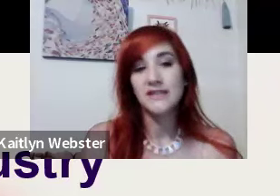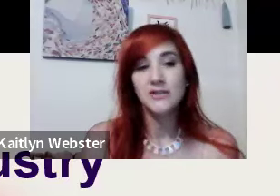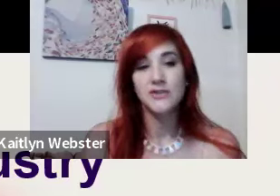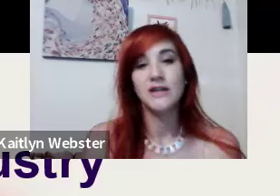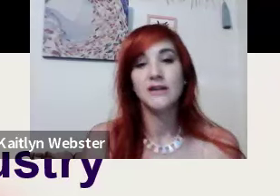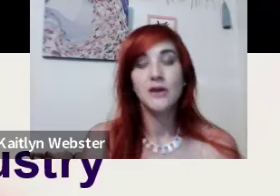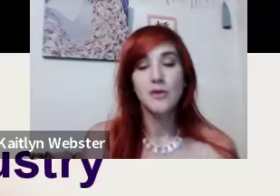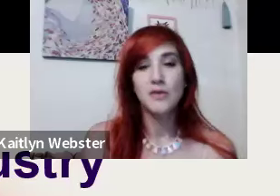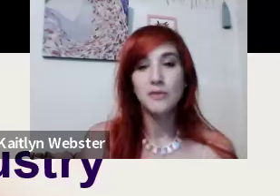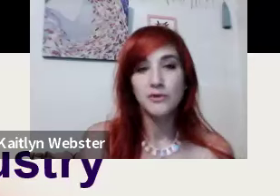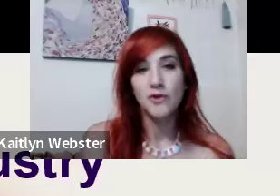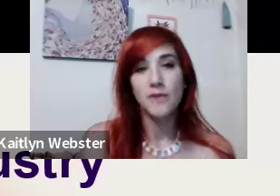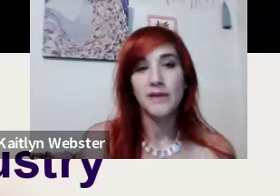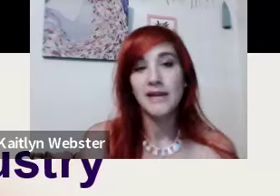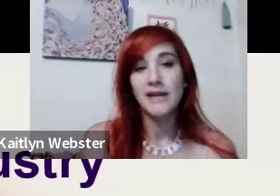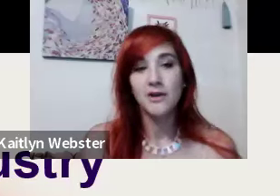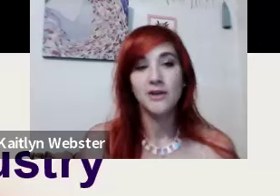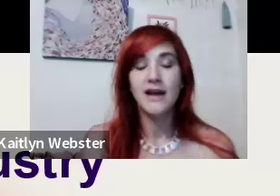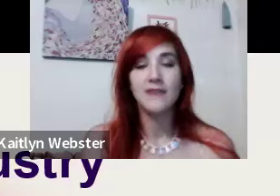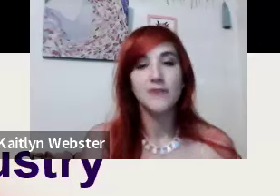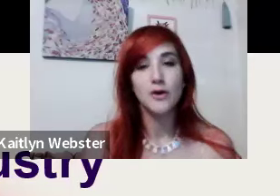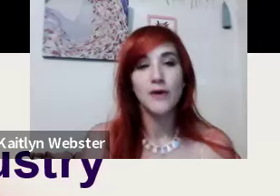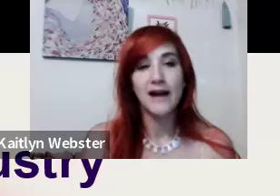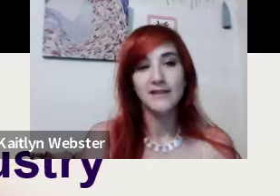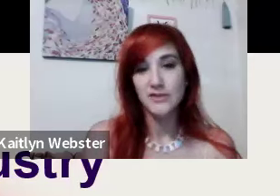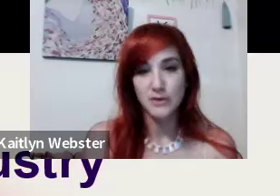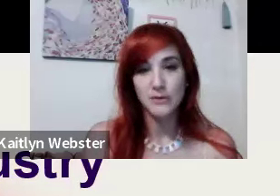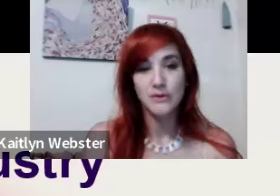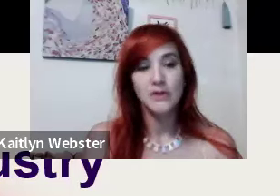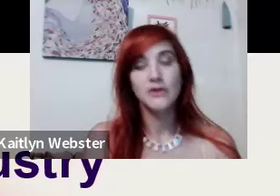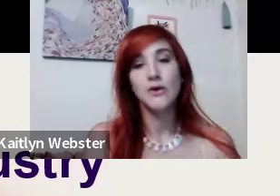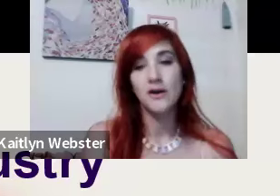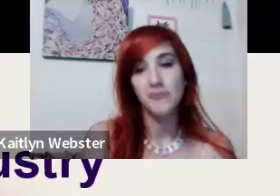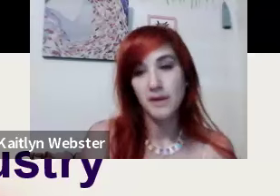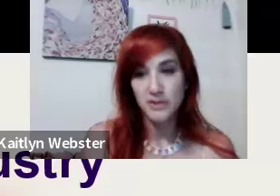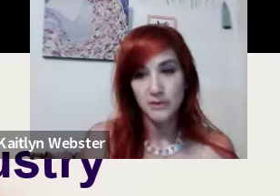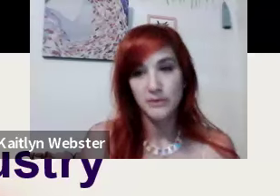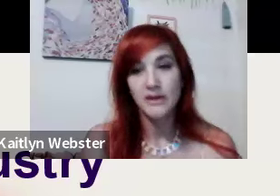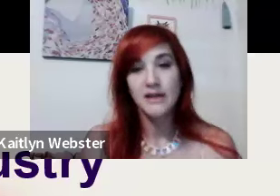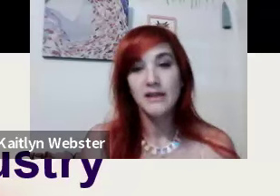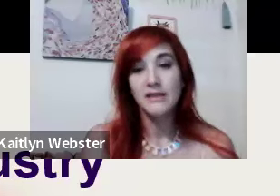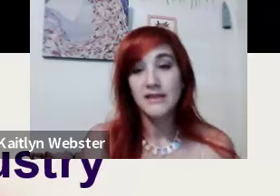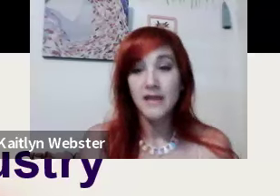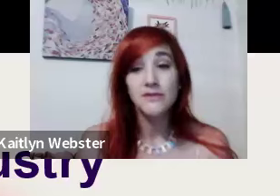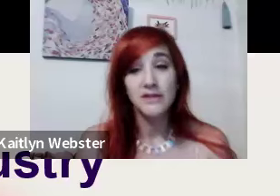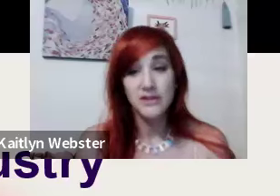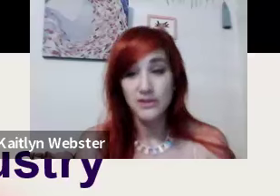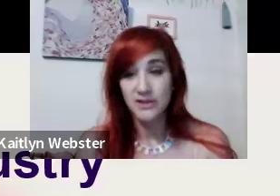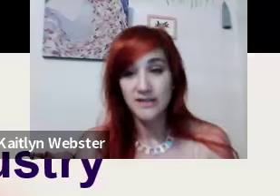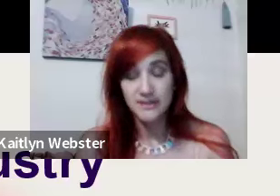industry, people who grew up in my neighborhood have no onramp to these types of industry